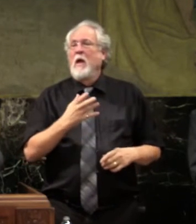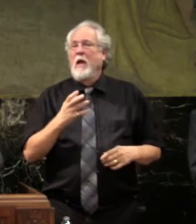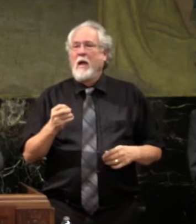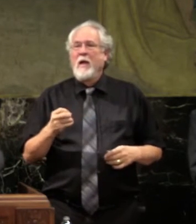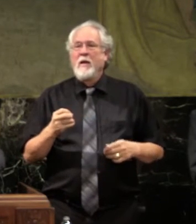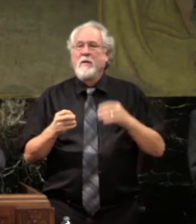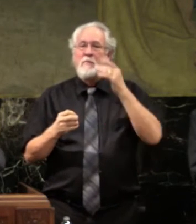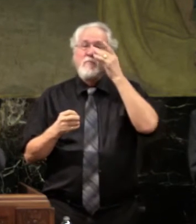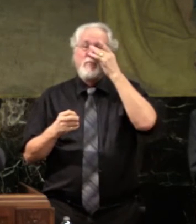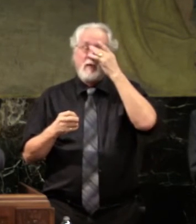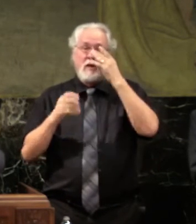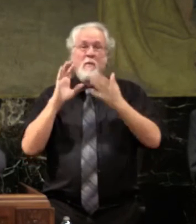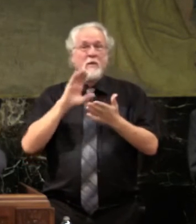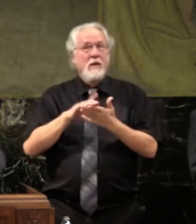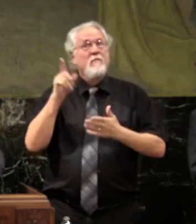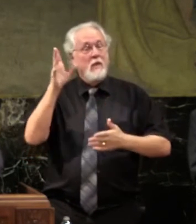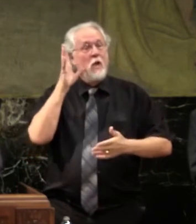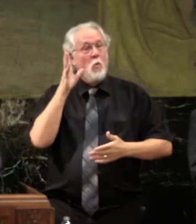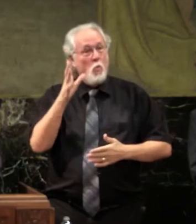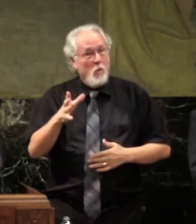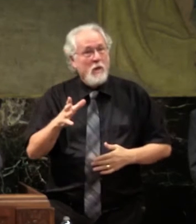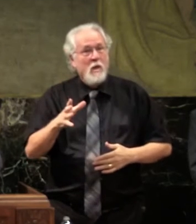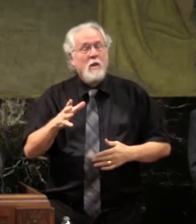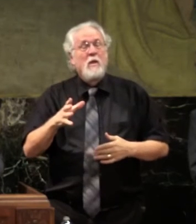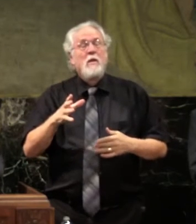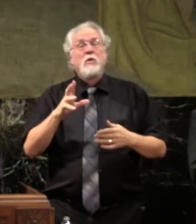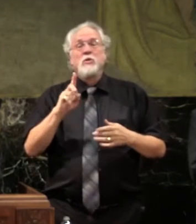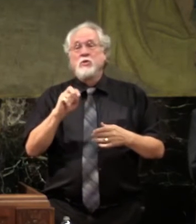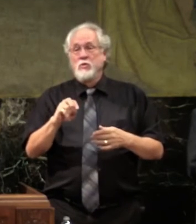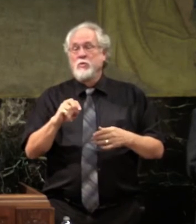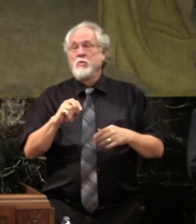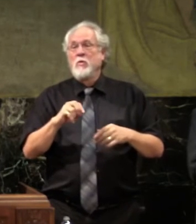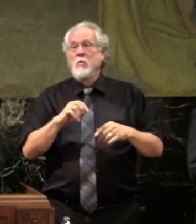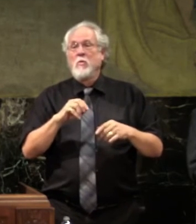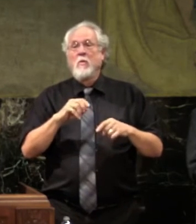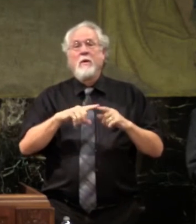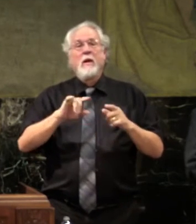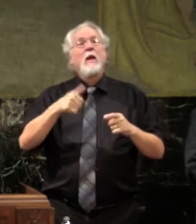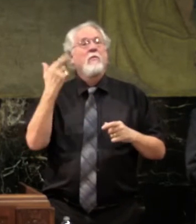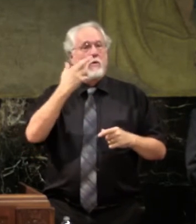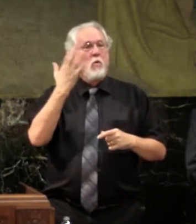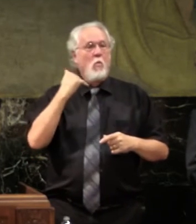we believe that they intend to do so and that they will do so and it's another reason why would be returning to